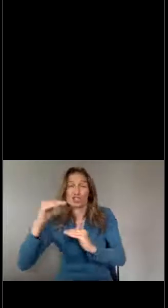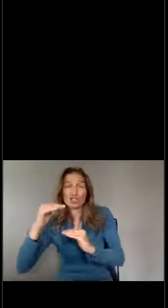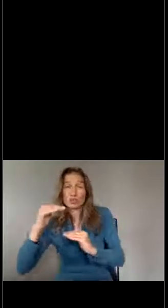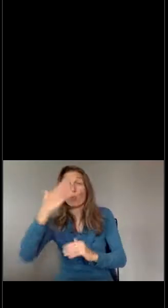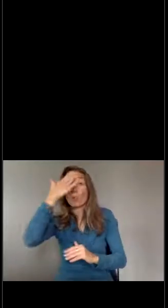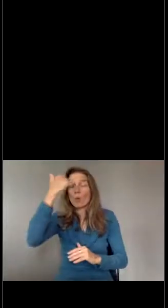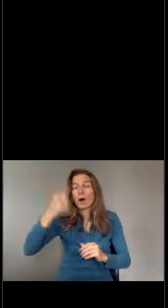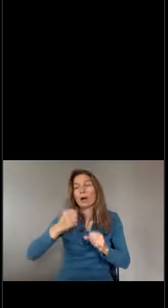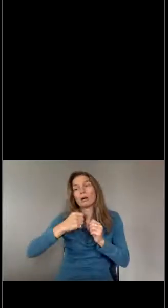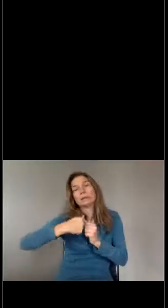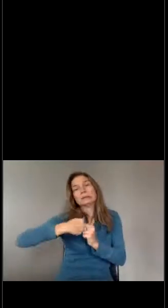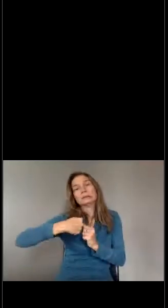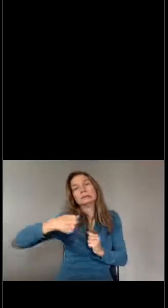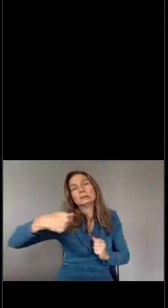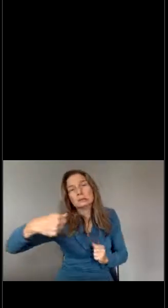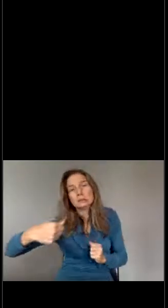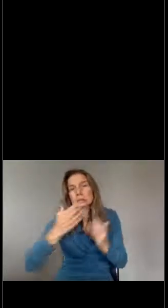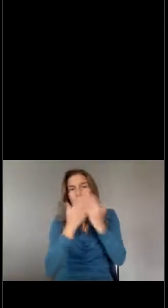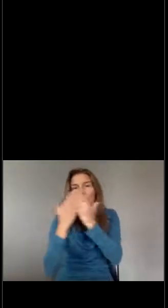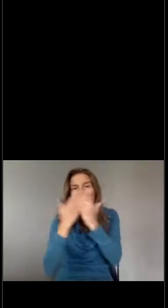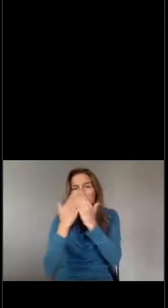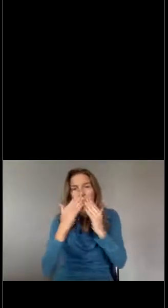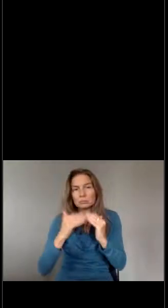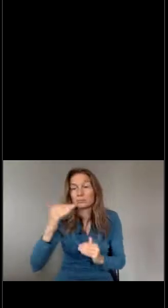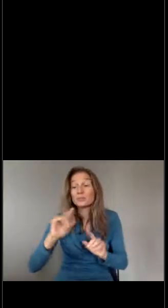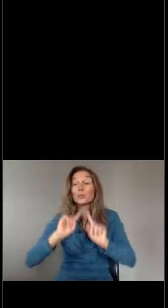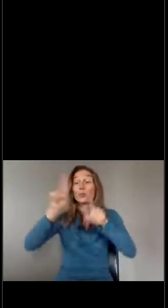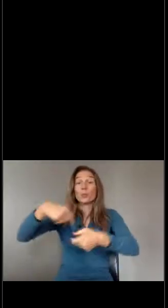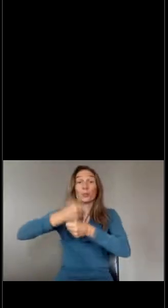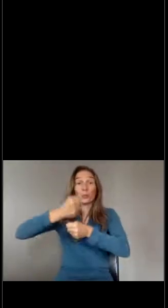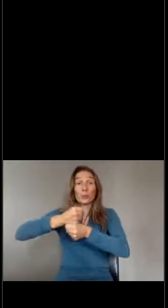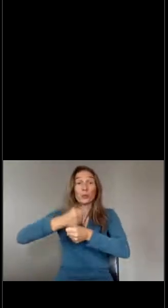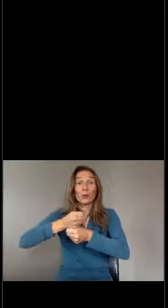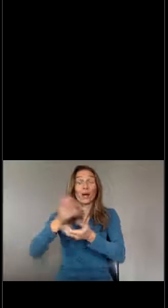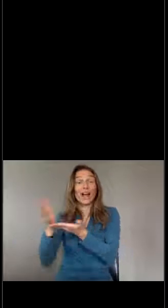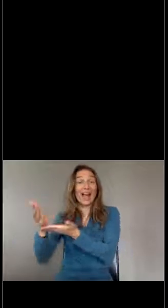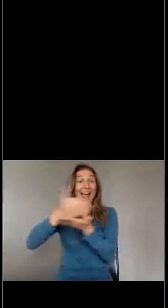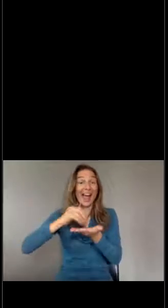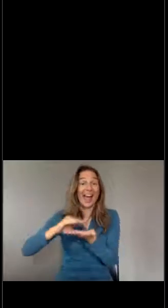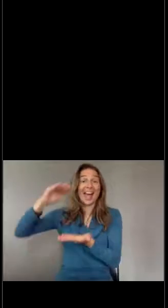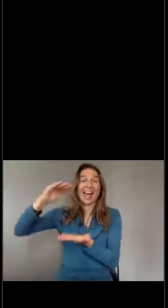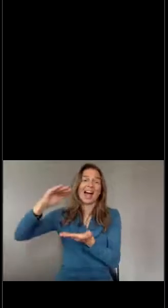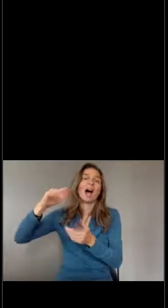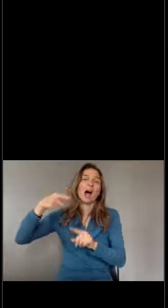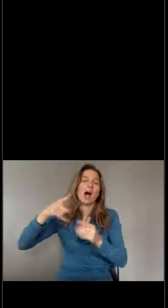Travel was also one, taking longer to get to work, which cut down the working hours.